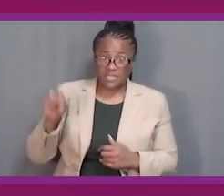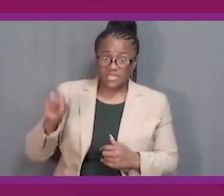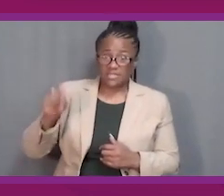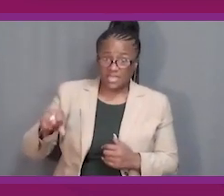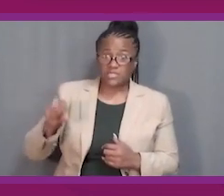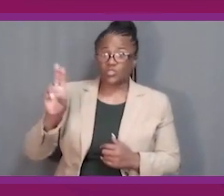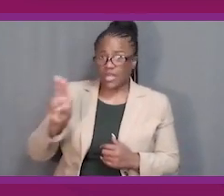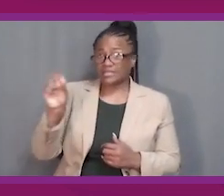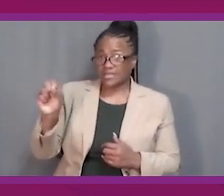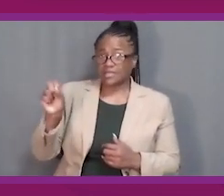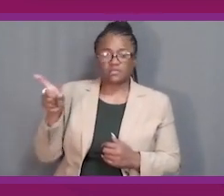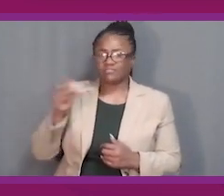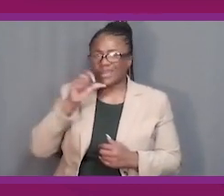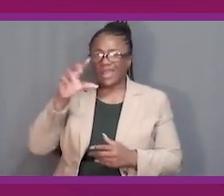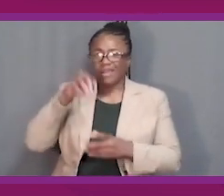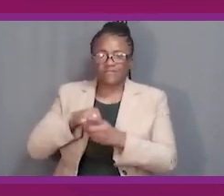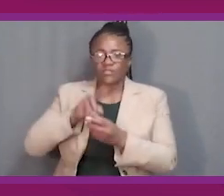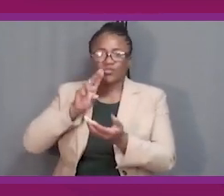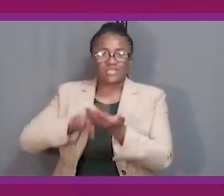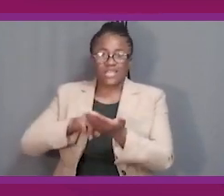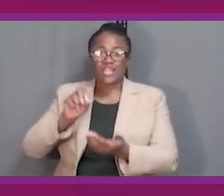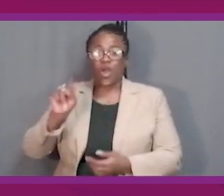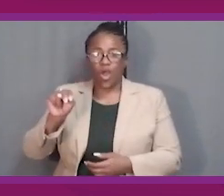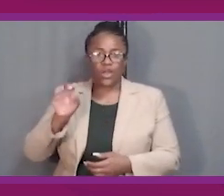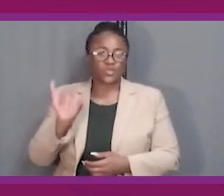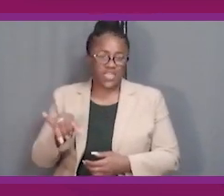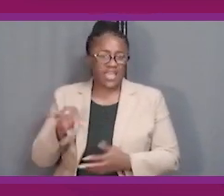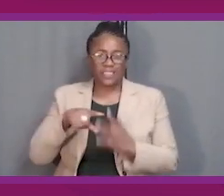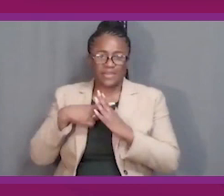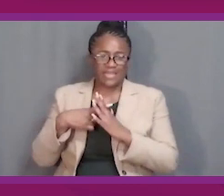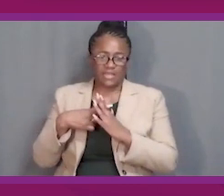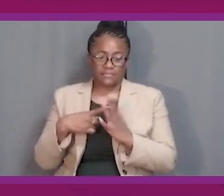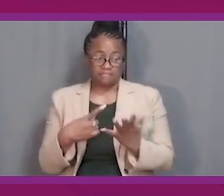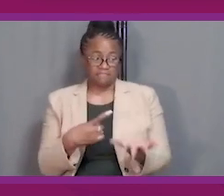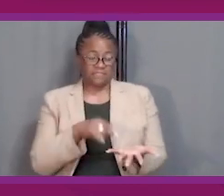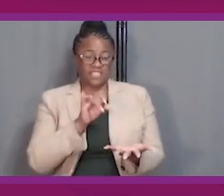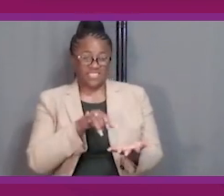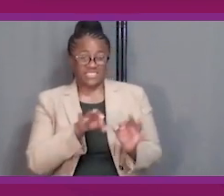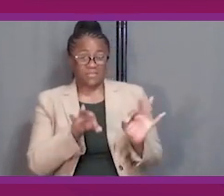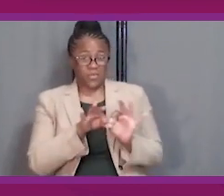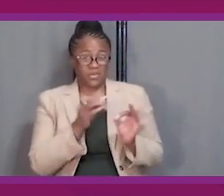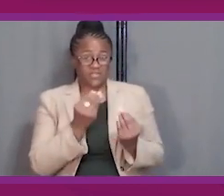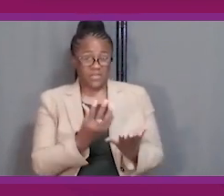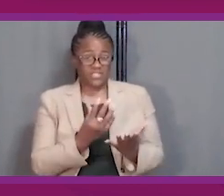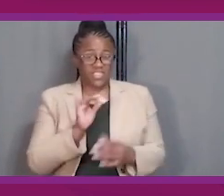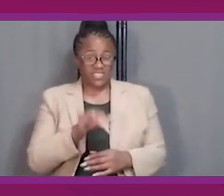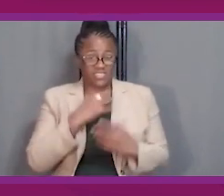is important, that matters. And yes, it's only symbolism. And yes, in this country in particular,